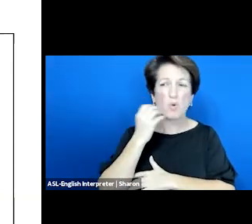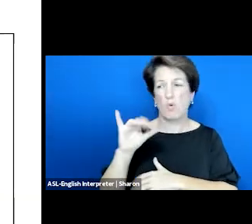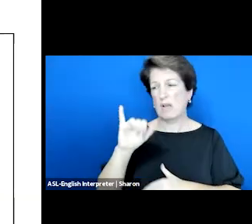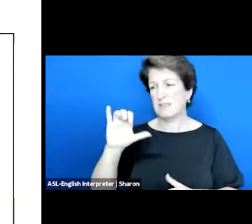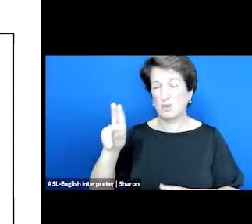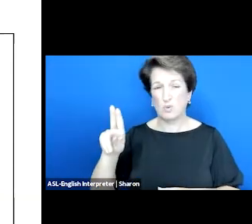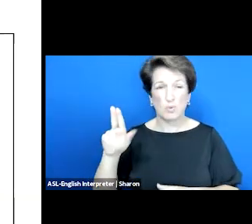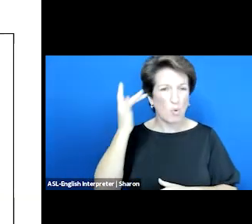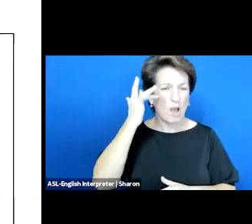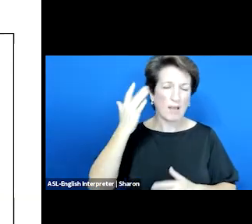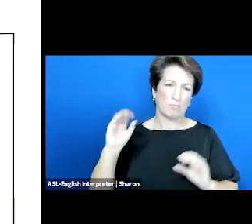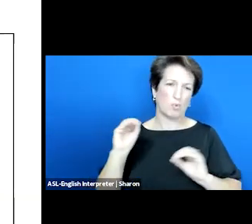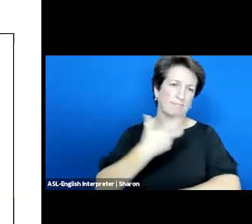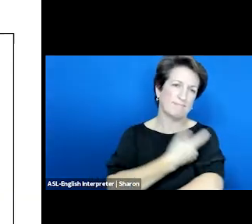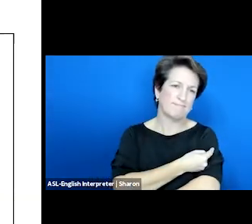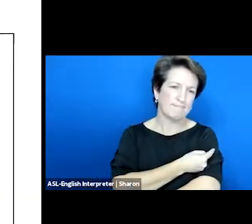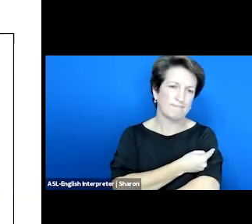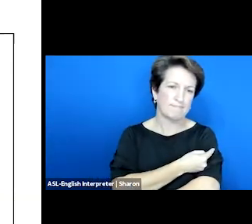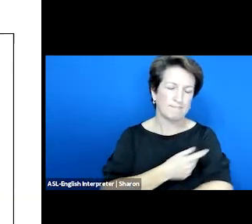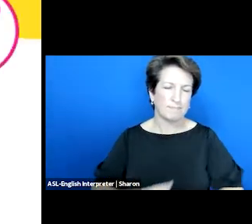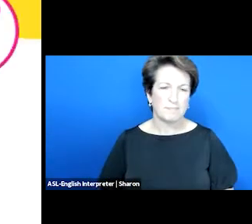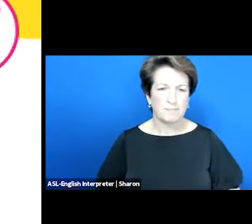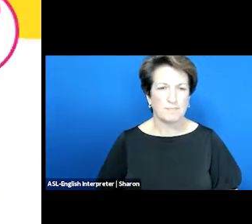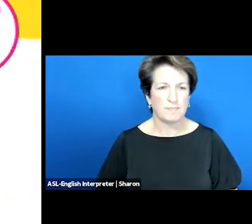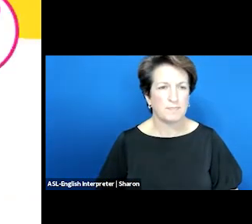Ontario, and they do update it daily, and it does break it down quite nicely between the